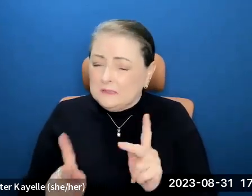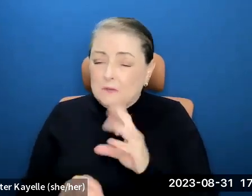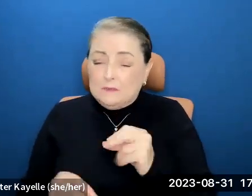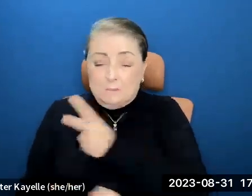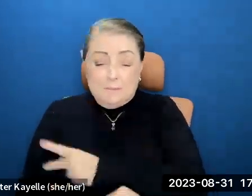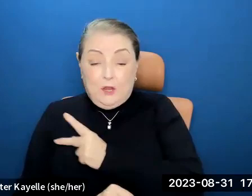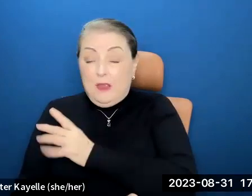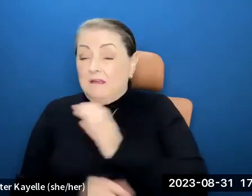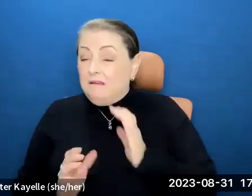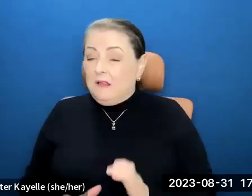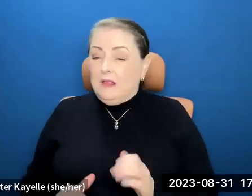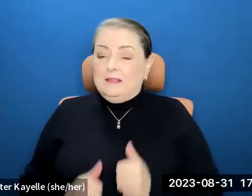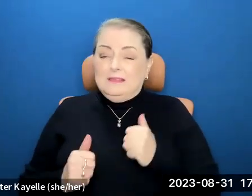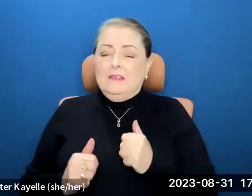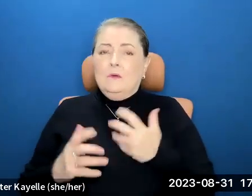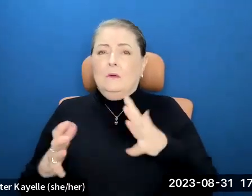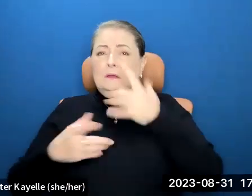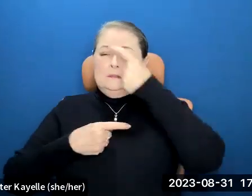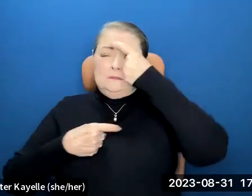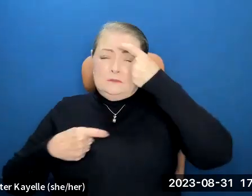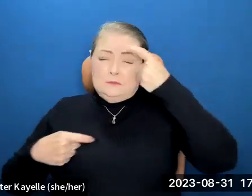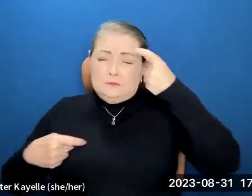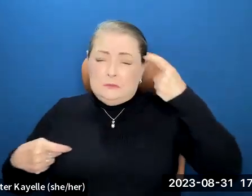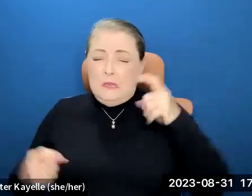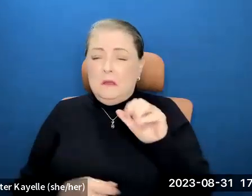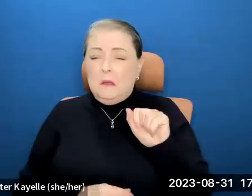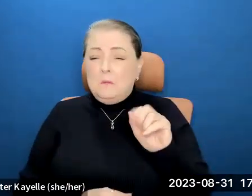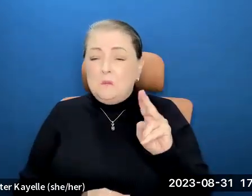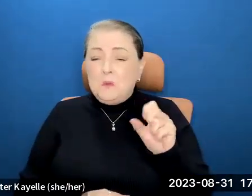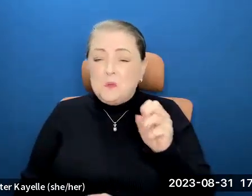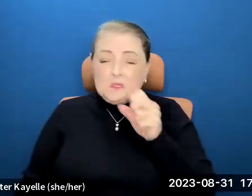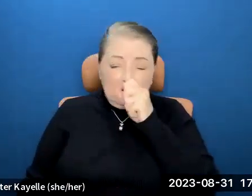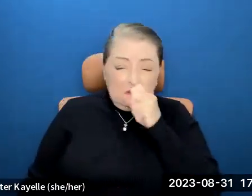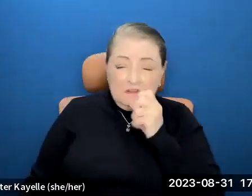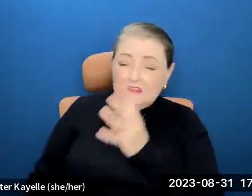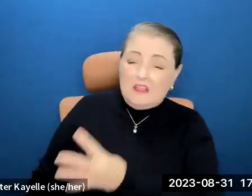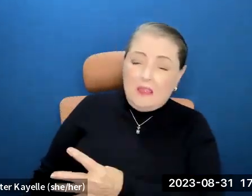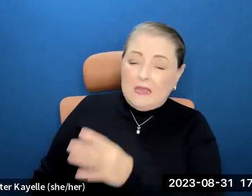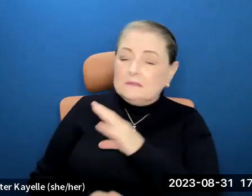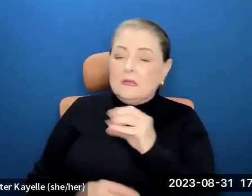day living with enormous trauma abuse and neglect in our Behavioral Health team has been running on